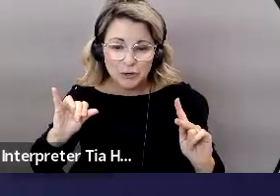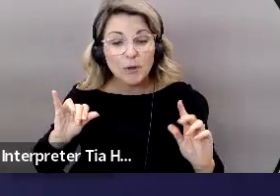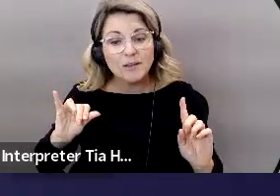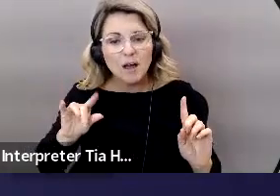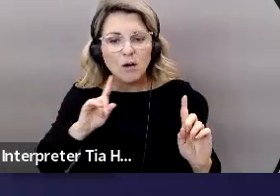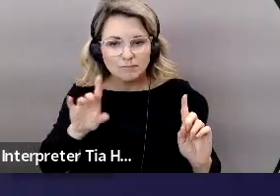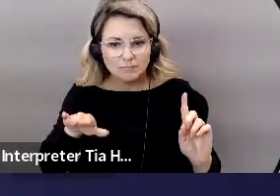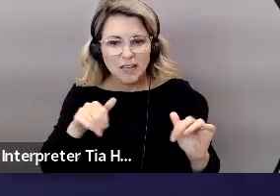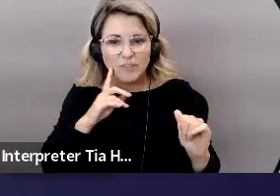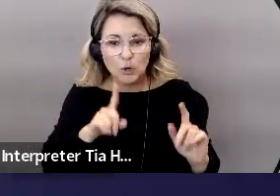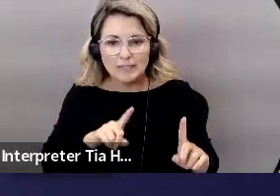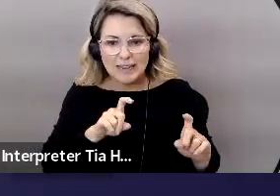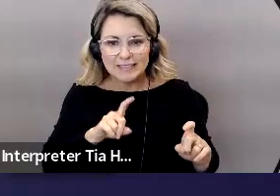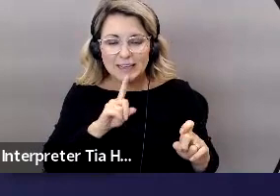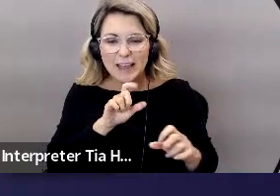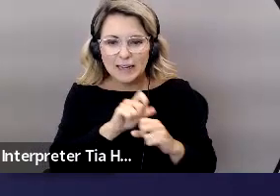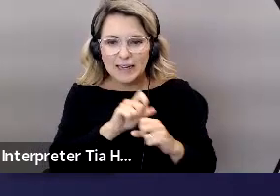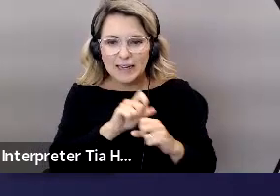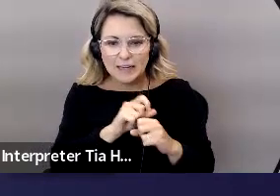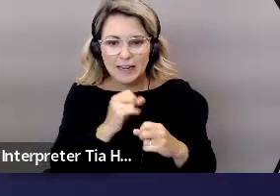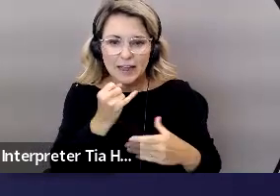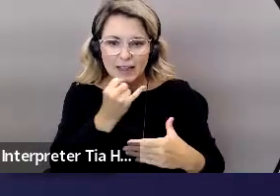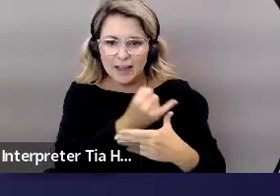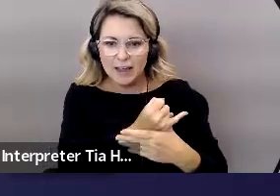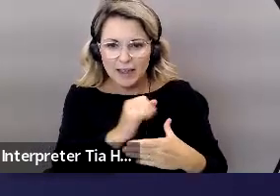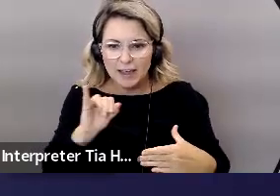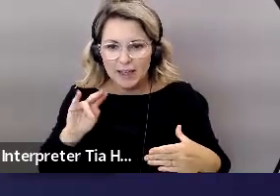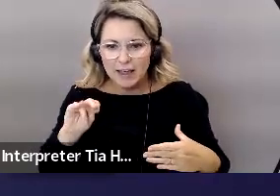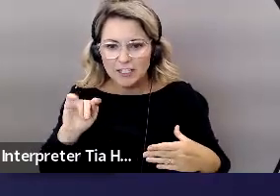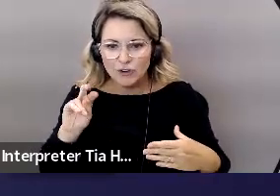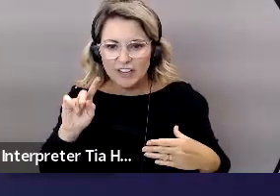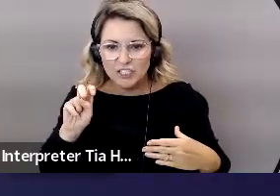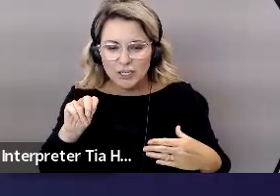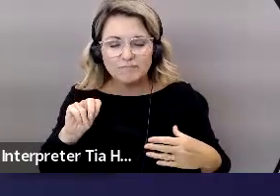an intervention, for example, how we measure everything and the data we collect is going to be